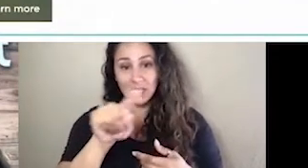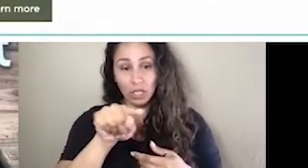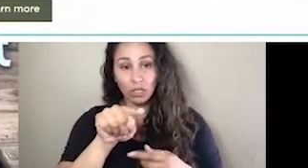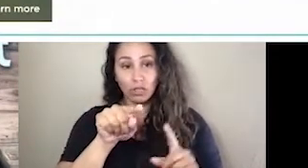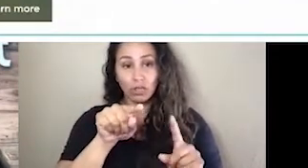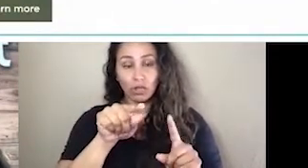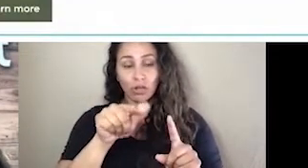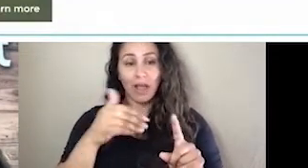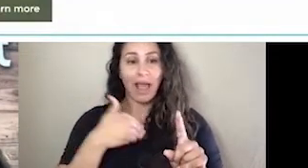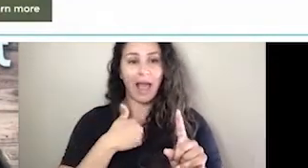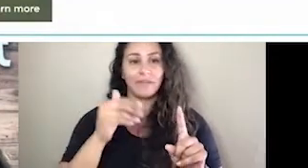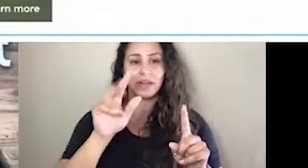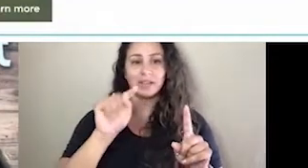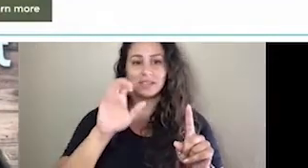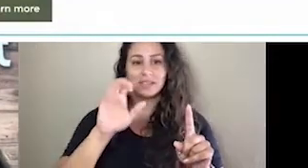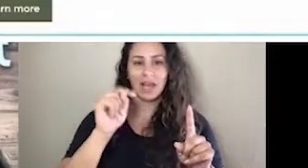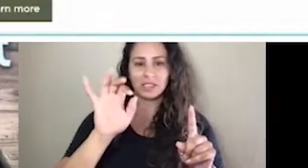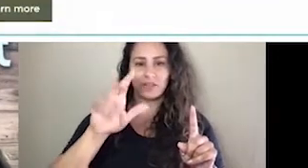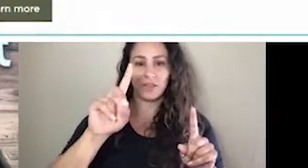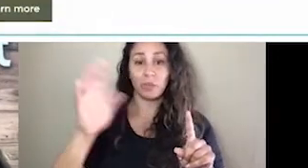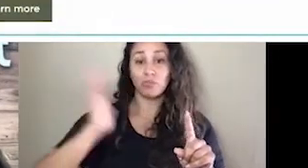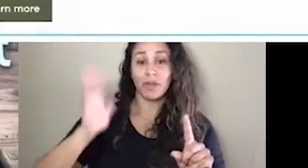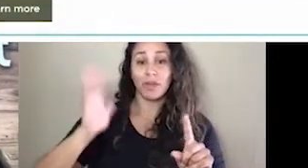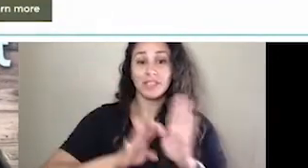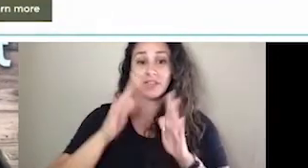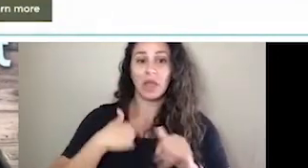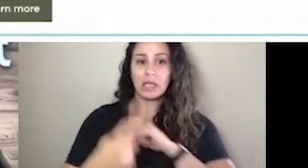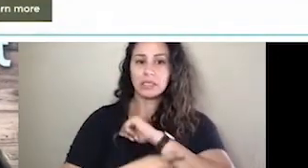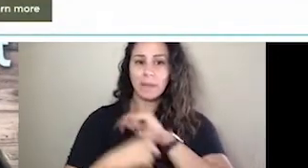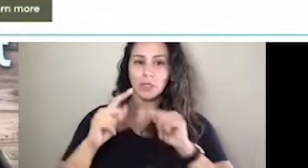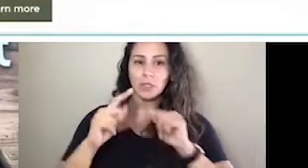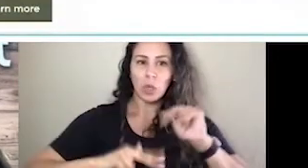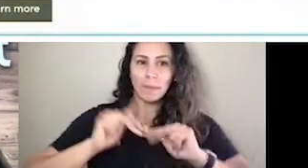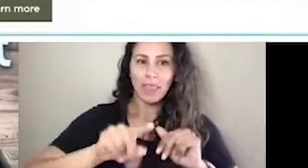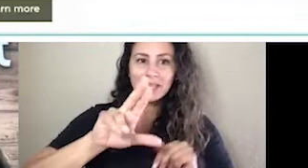RICH TEXT FIELD AND PREVIOUSLY AS A DEVELOPER I WOULD